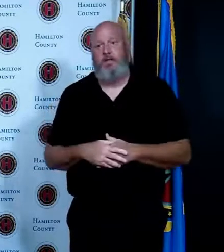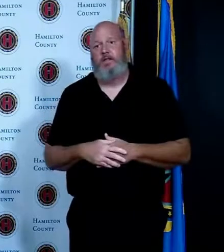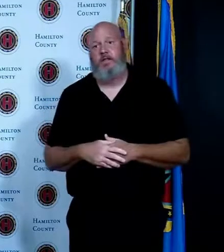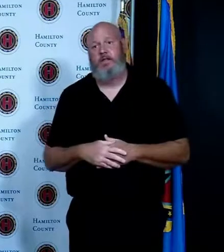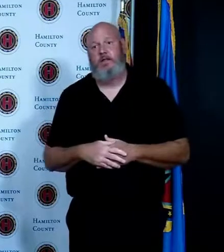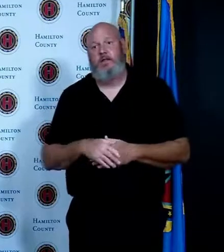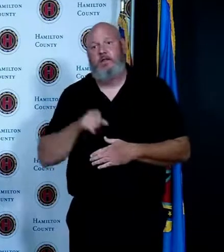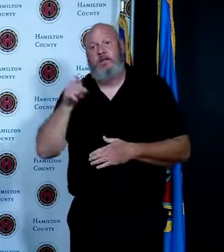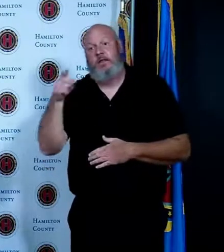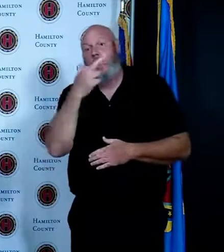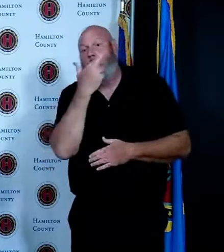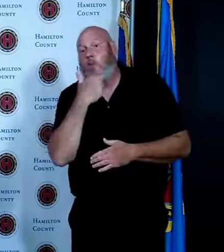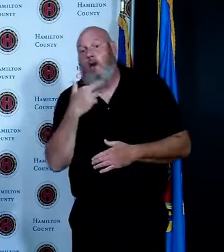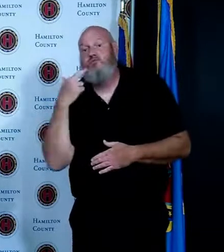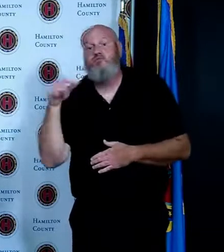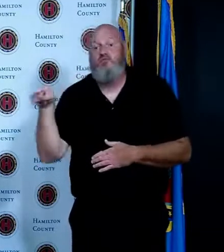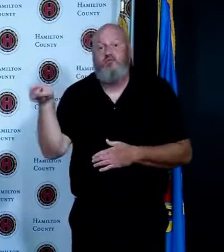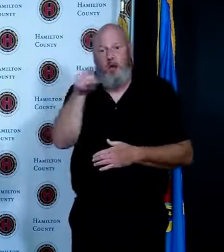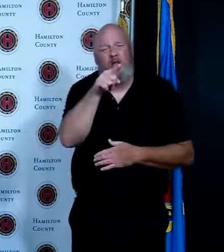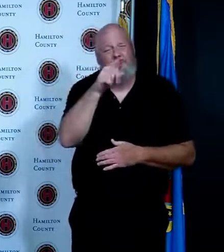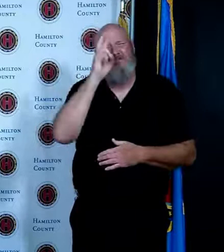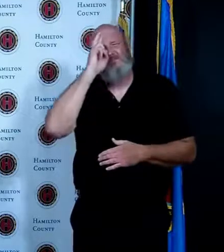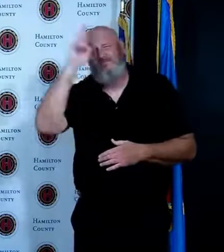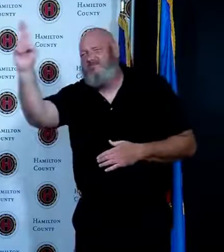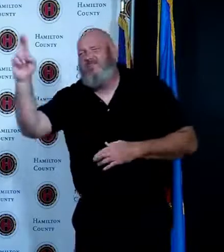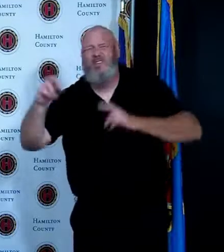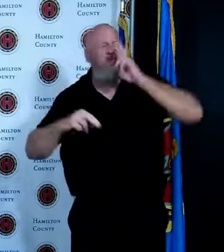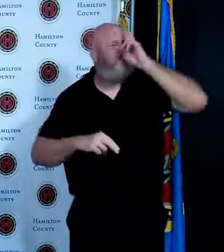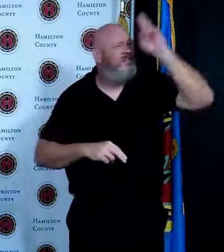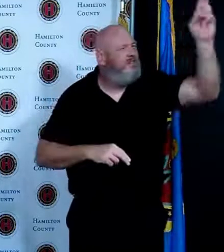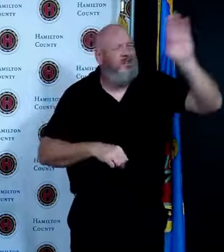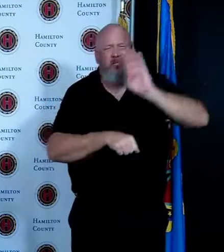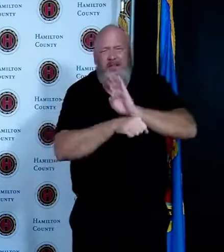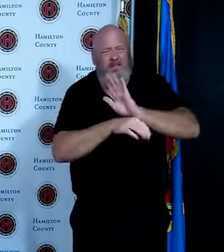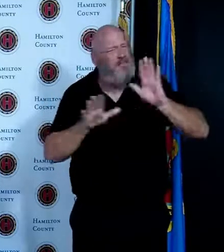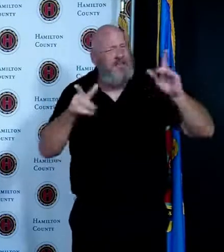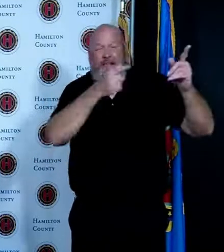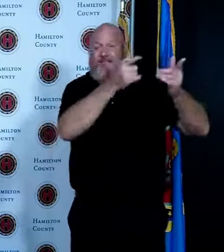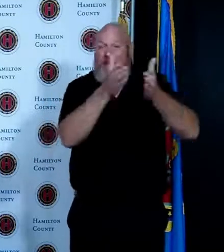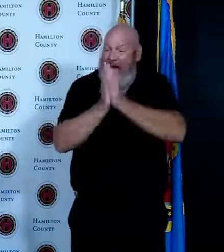wear a mask stay home if you're sick and treat workers like the heroes they are